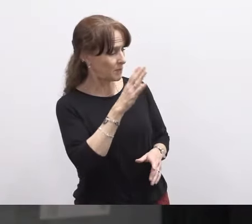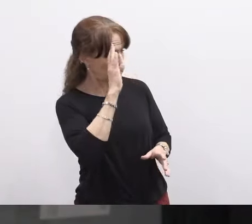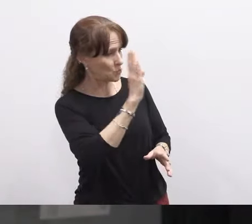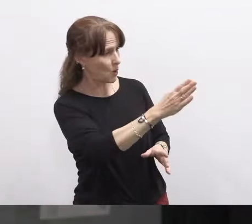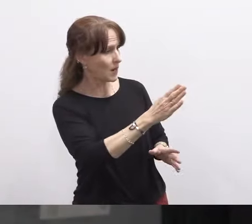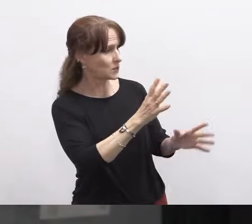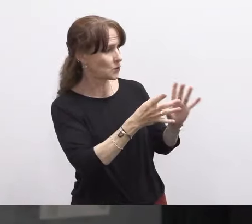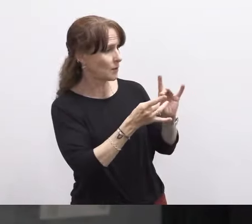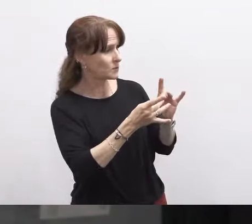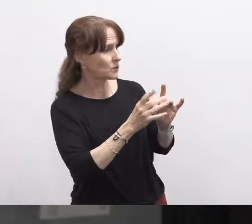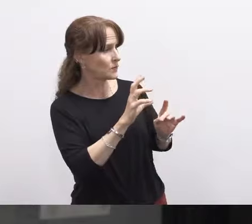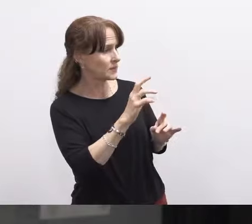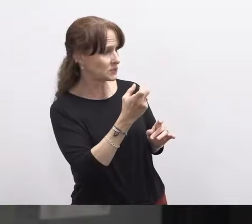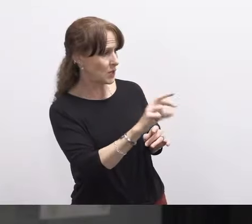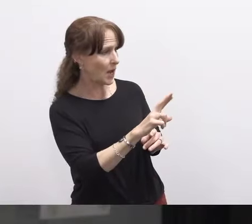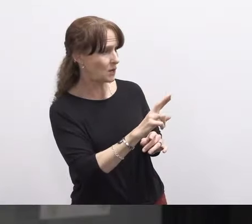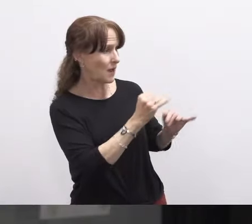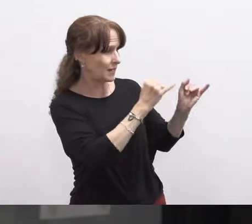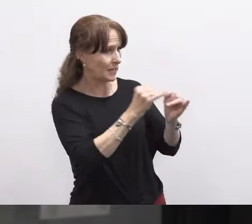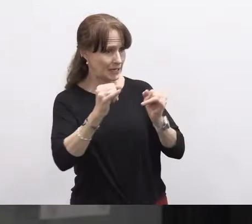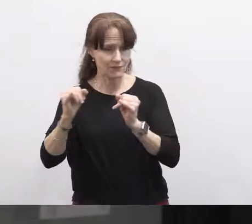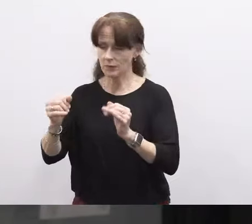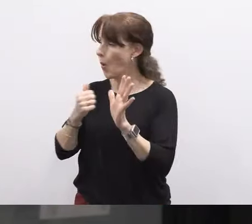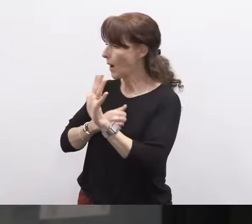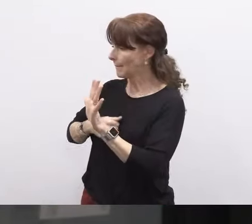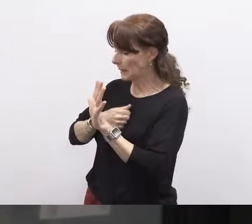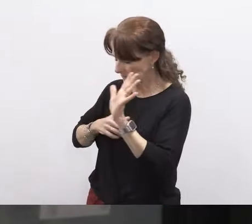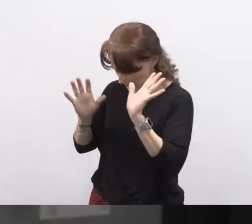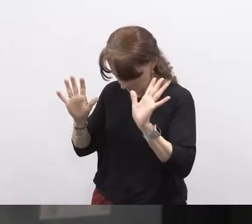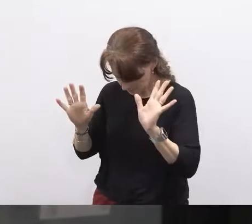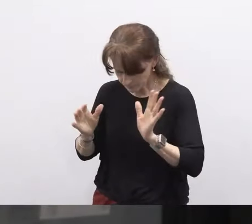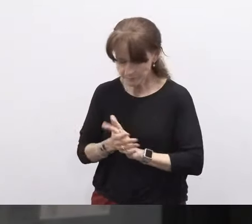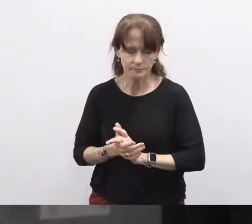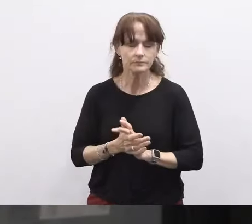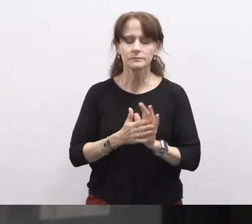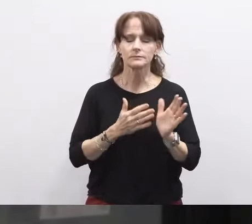to the chair and not to any individual. I apologize for that, but anyhow,